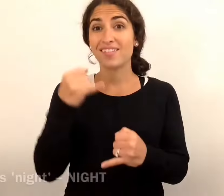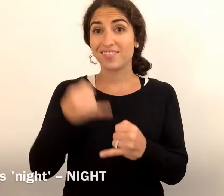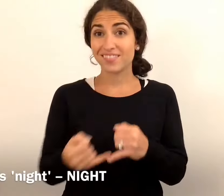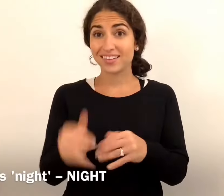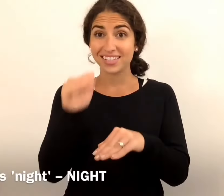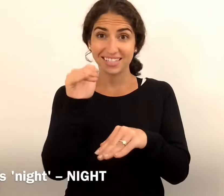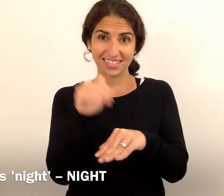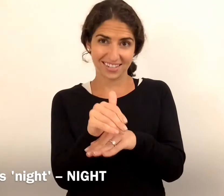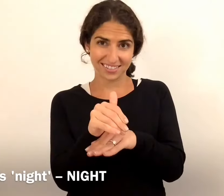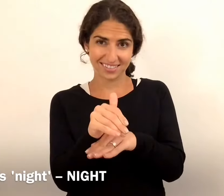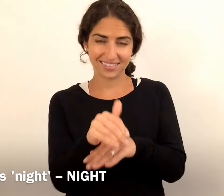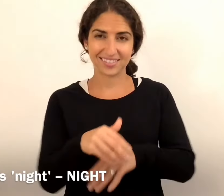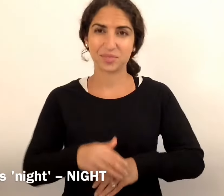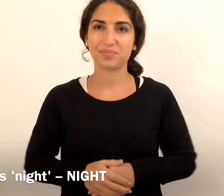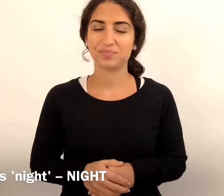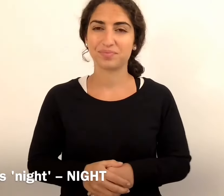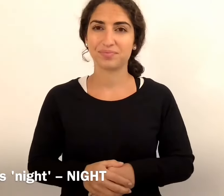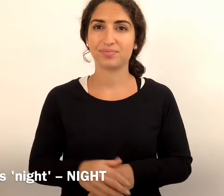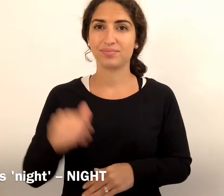And last: NIGHT. Night.